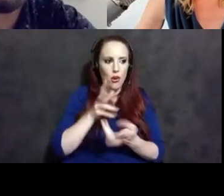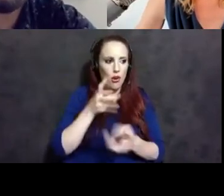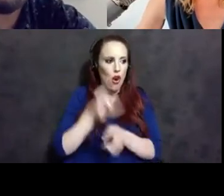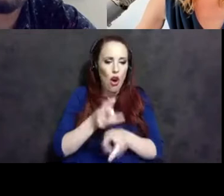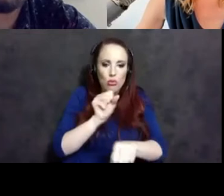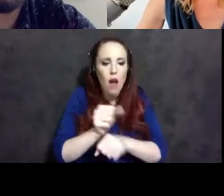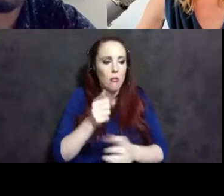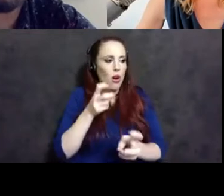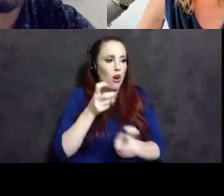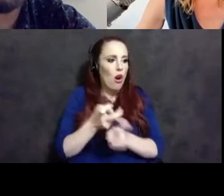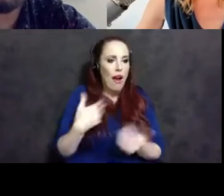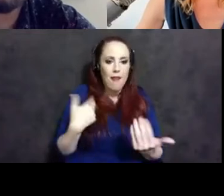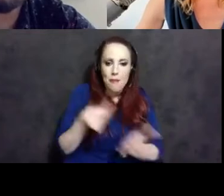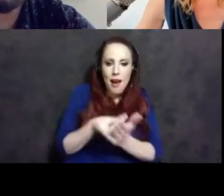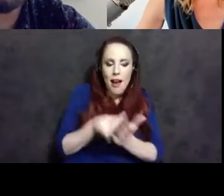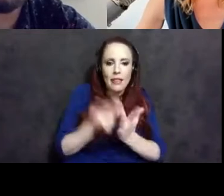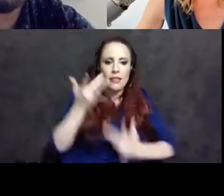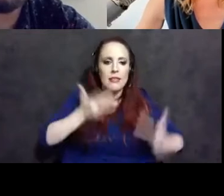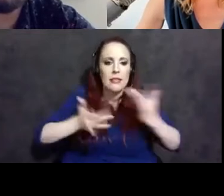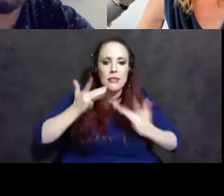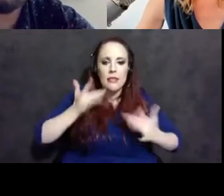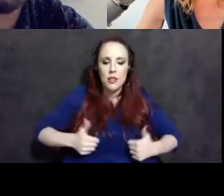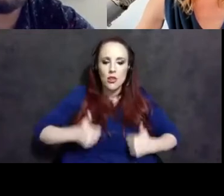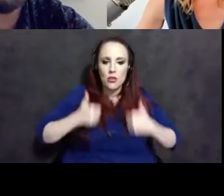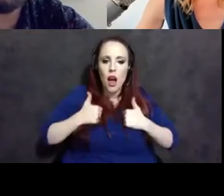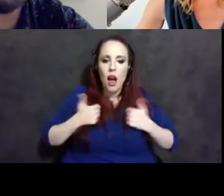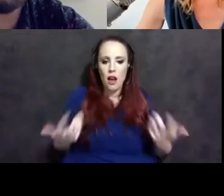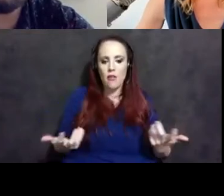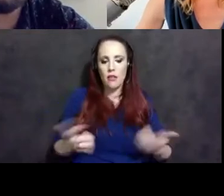to survive.